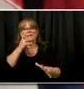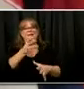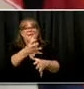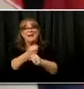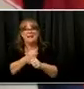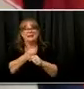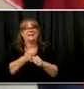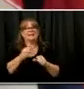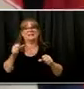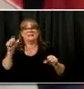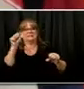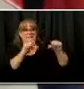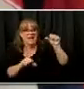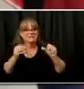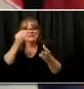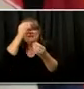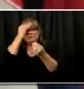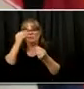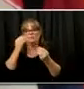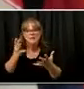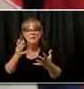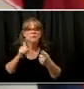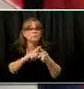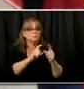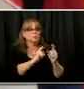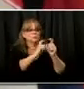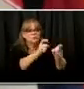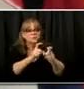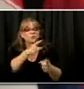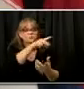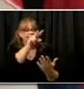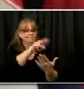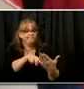at the end of the day all we can do we're making sure that we are connecting very closely with